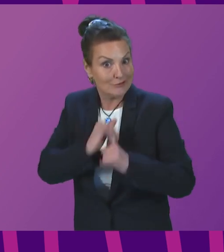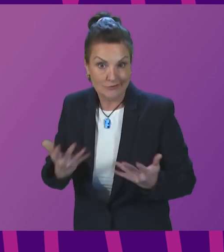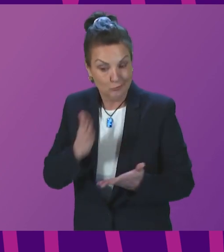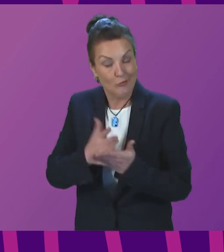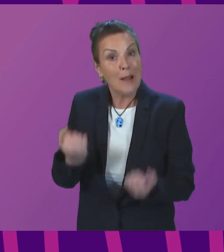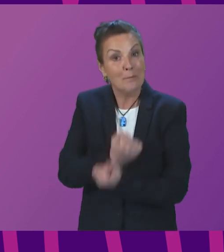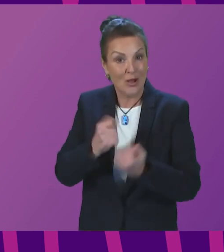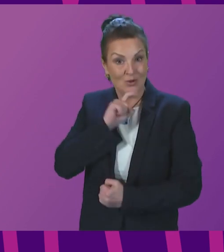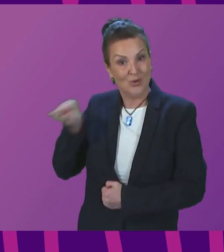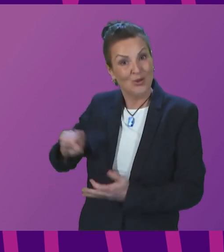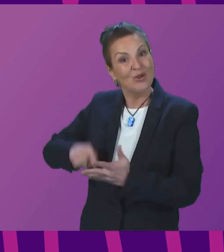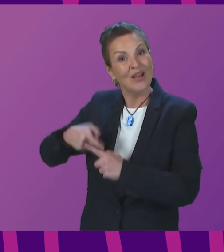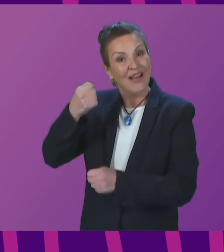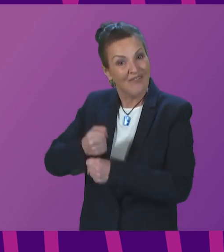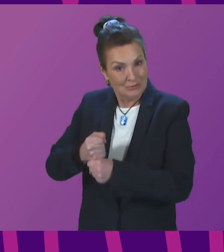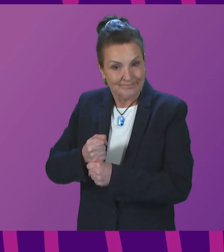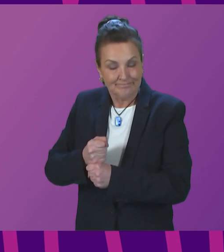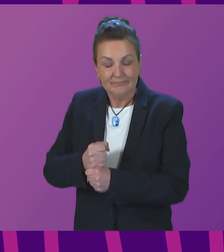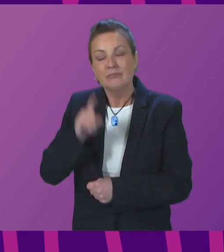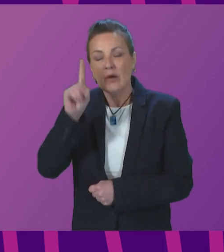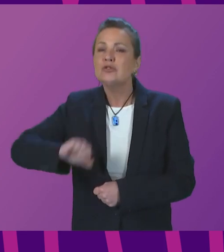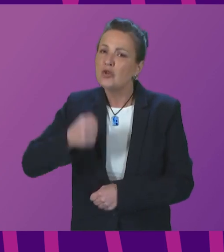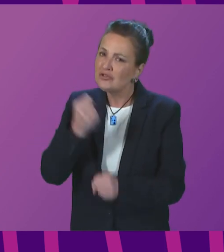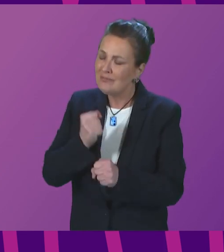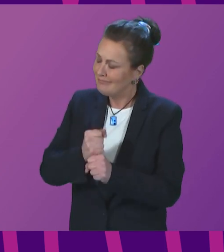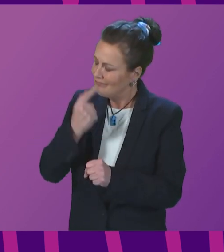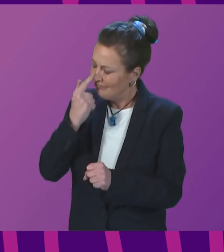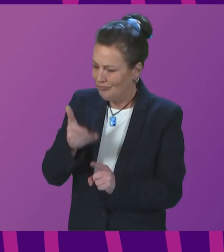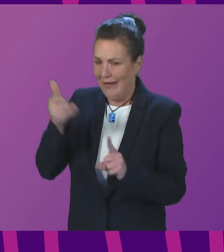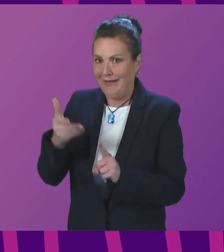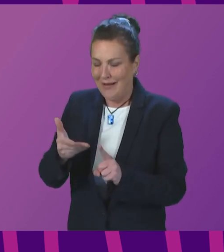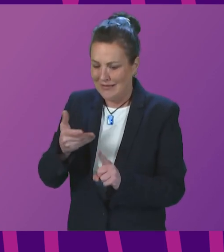Government, but the Scottish Government recognises the impact of price increases on off-gas-grid